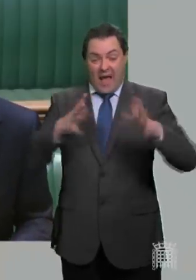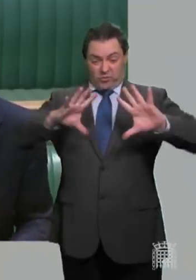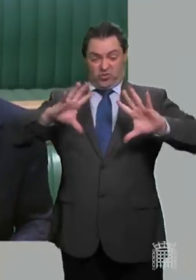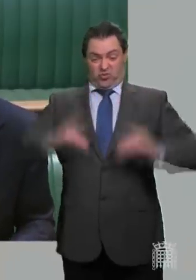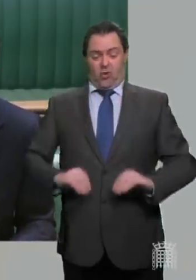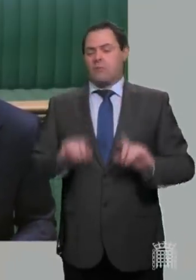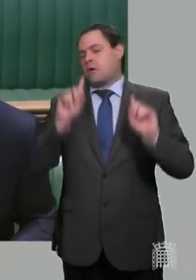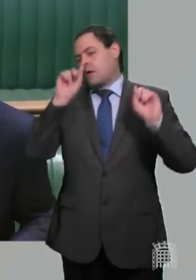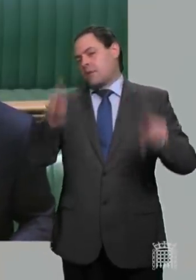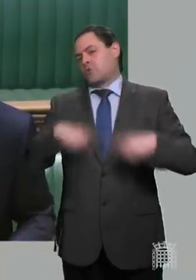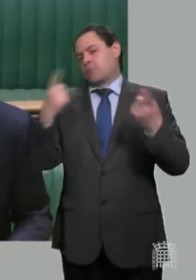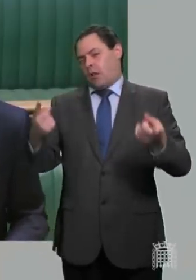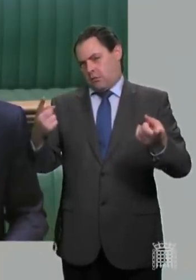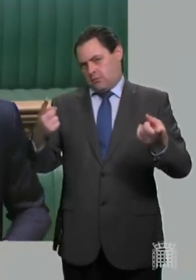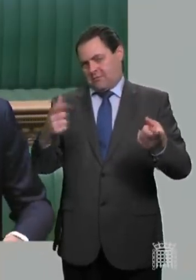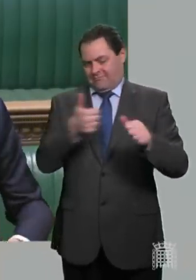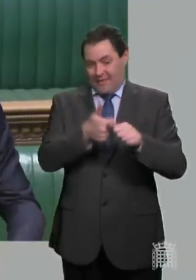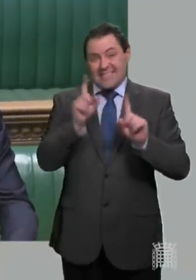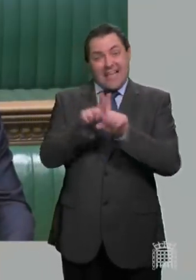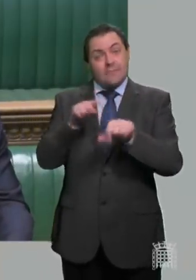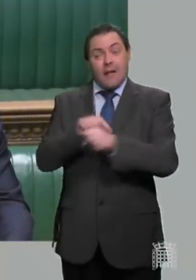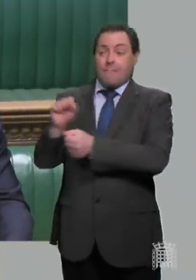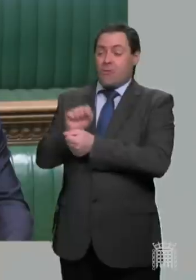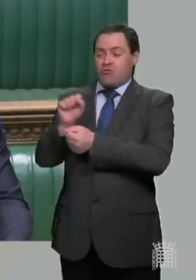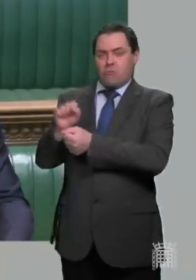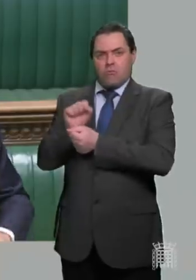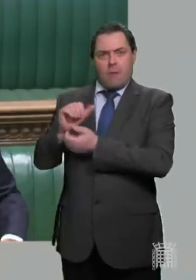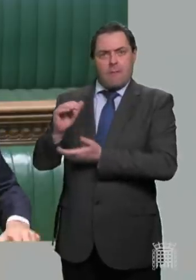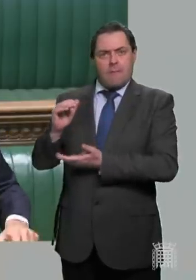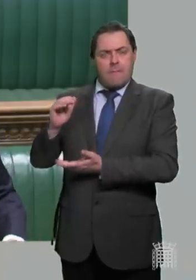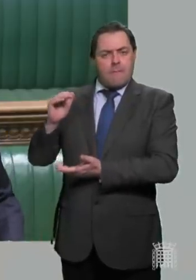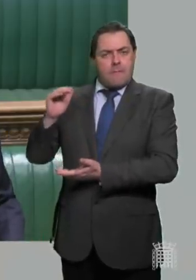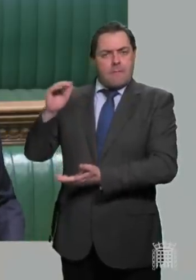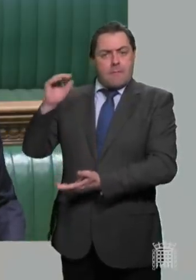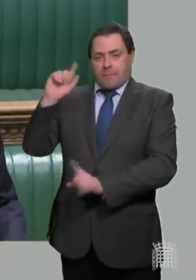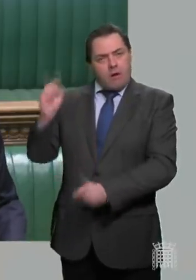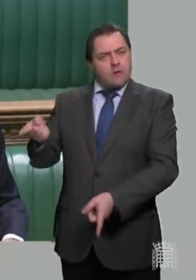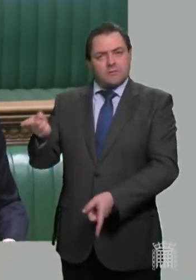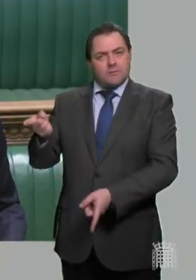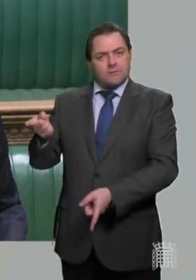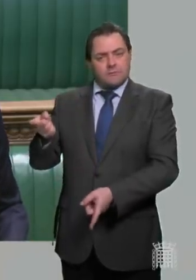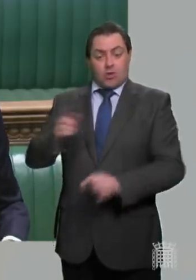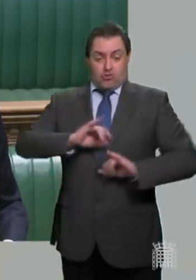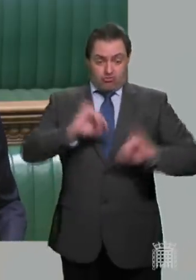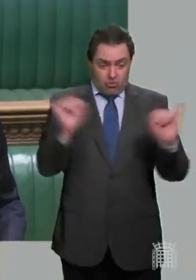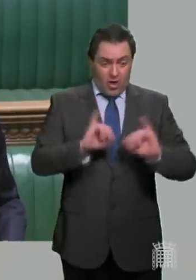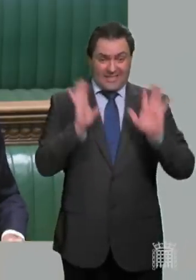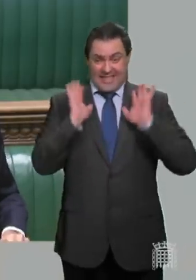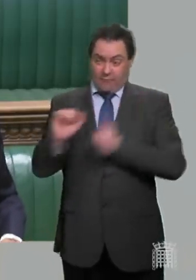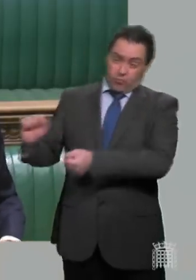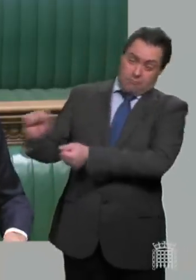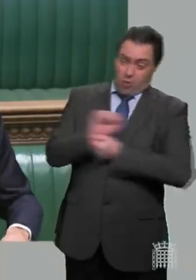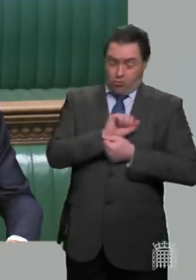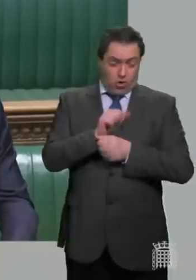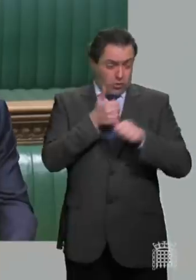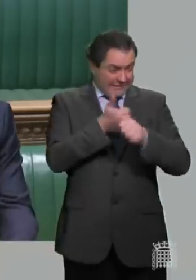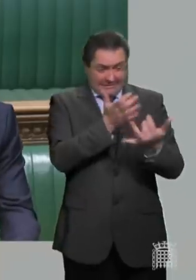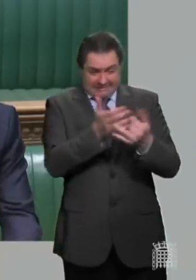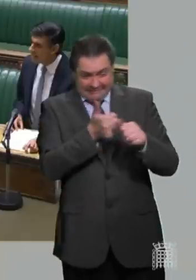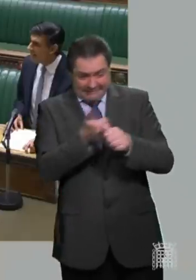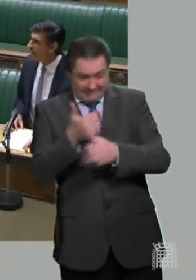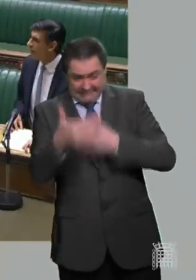borrowing and debt to rise unchecked. When crises come, we need to be able to act, and we need the